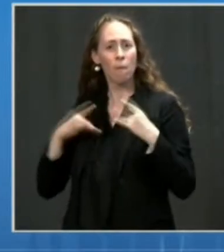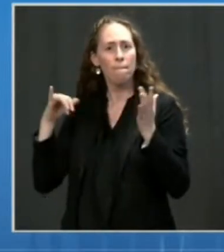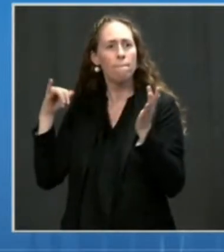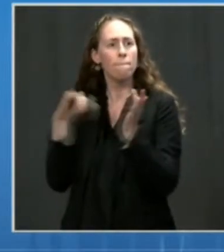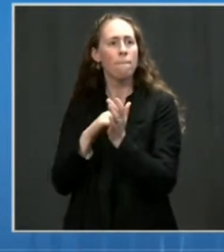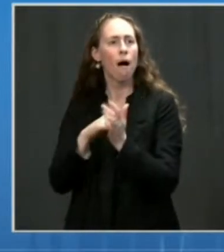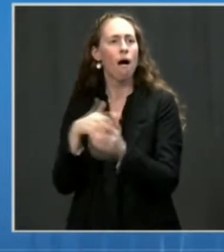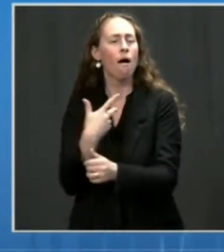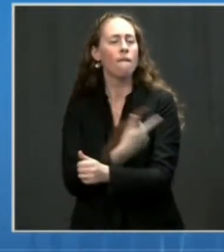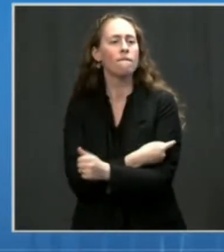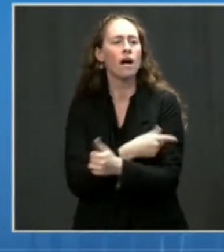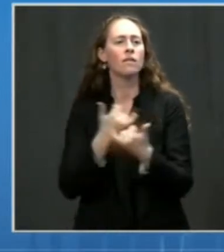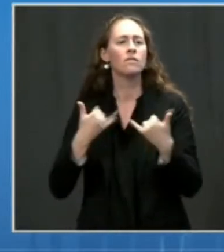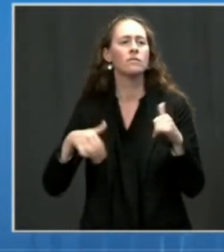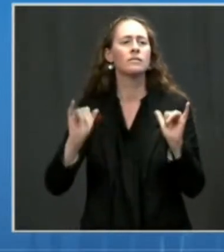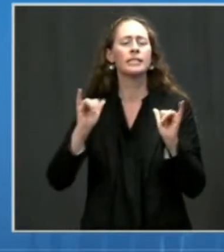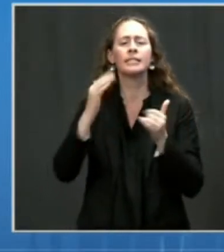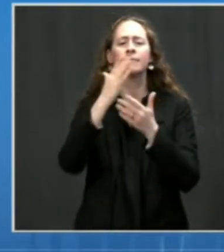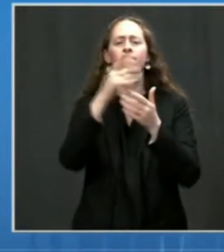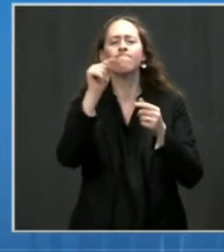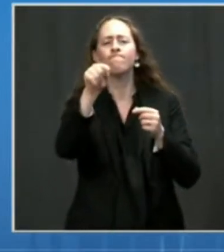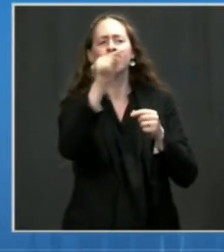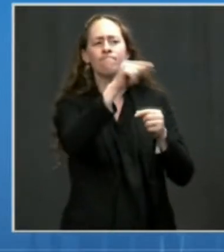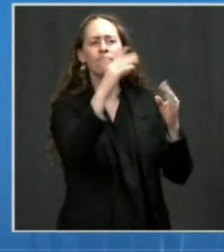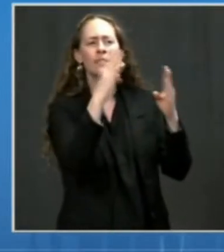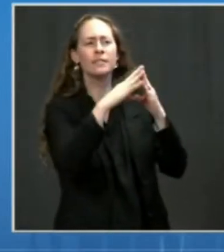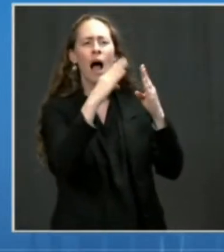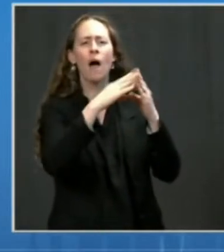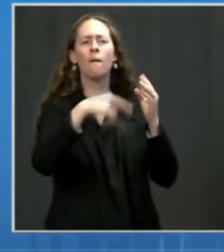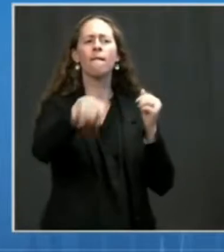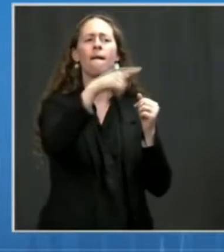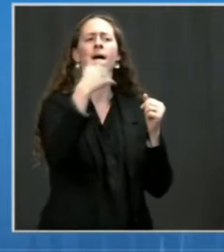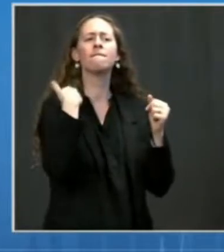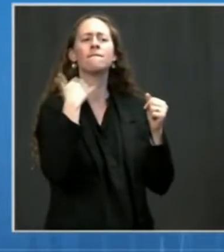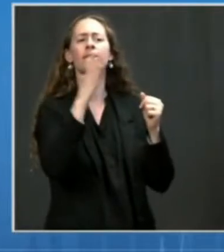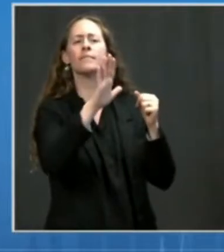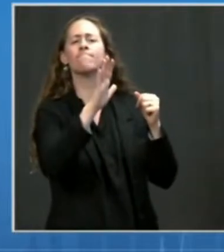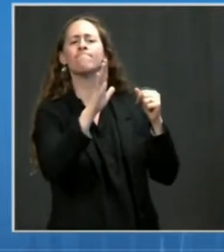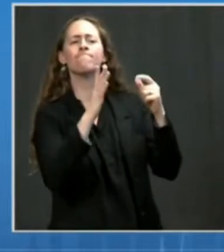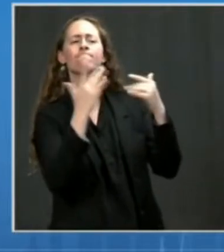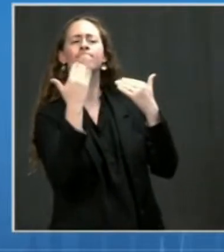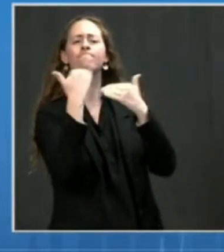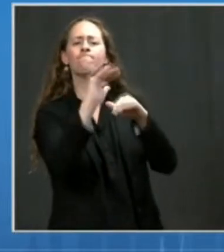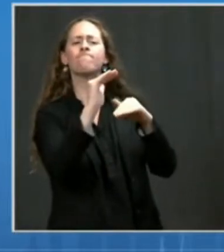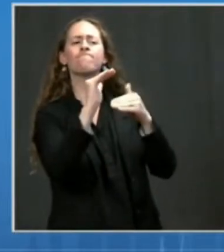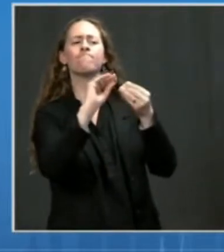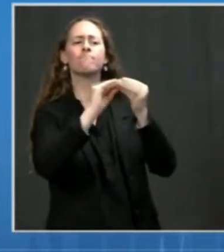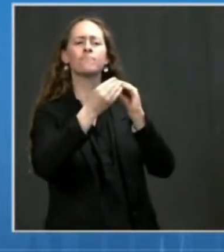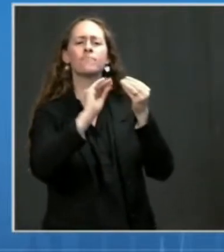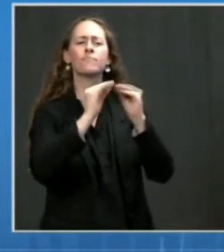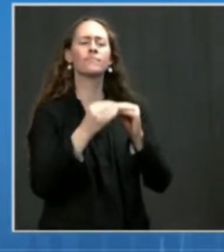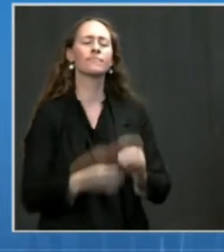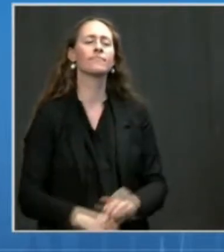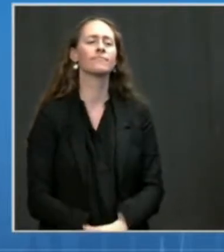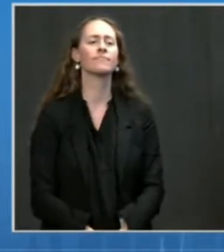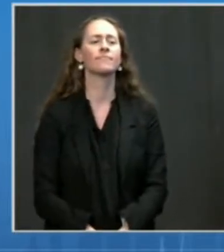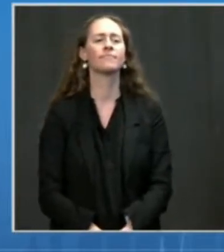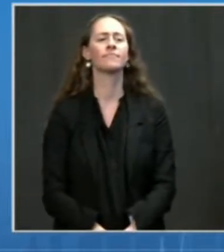WHERE THERE WERE 66 CONFIRMED CASES OF COVID-19 IN PEOPLE WHO WERE FULLY VACCINATED.